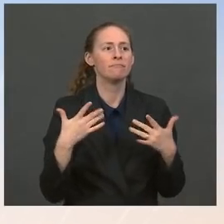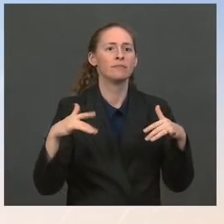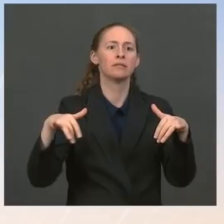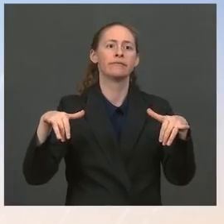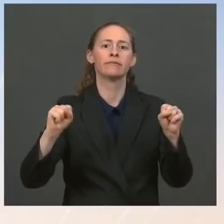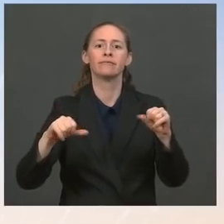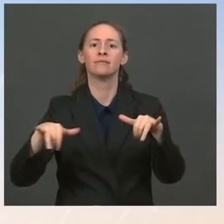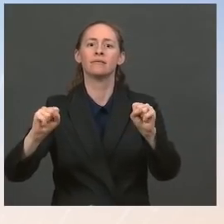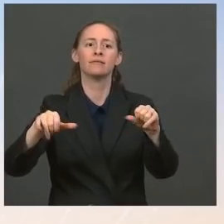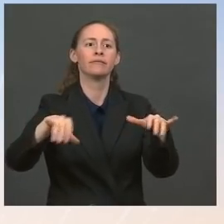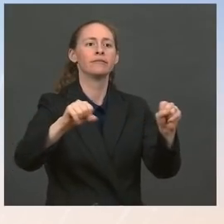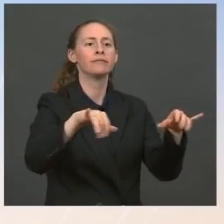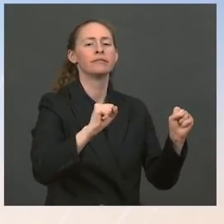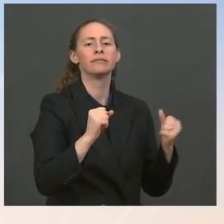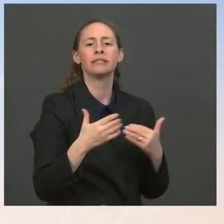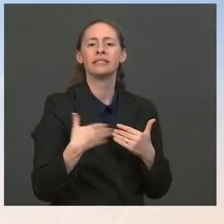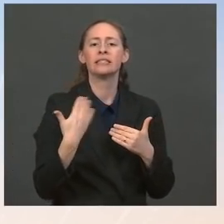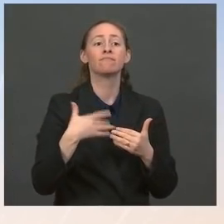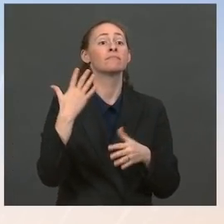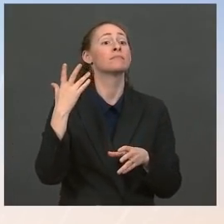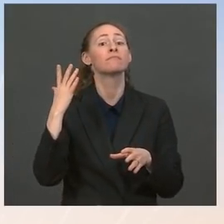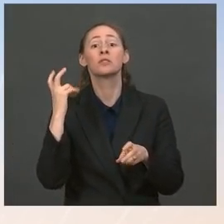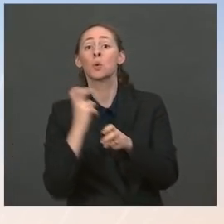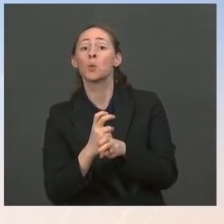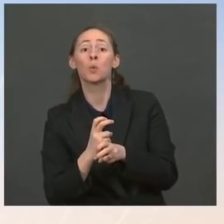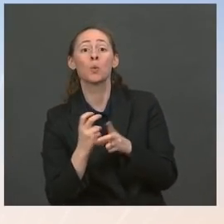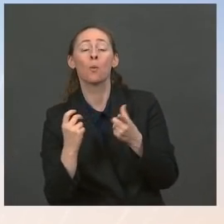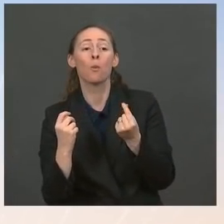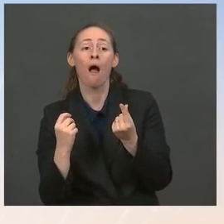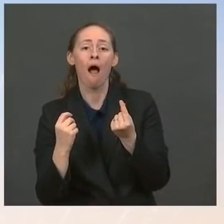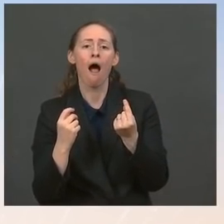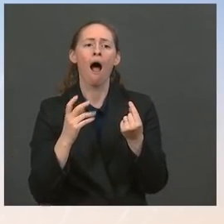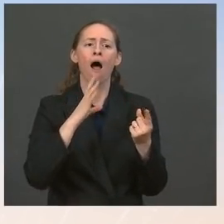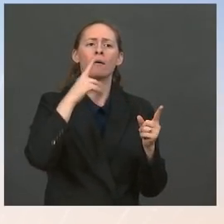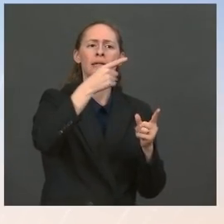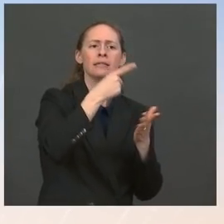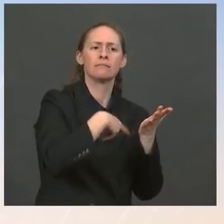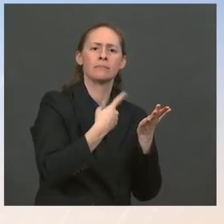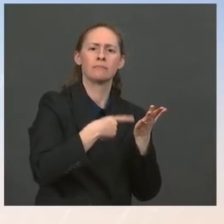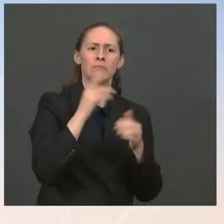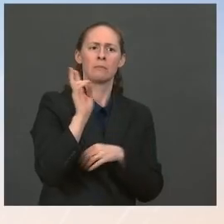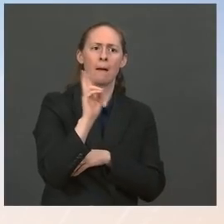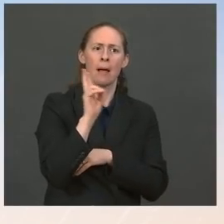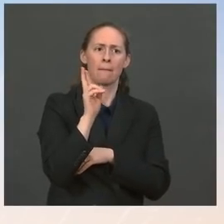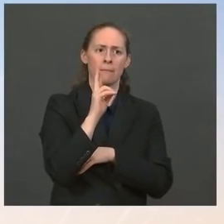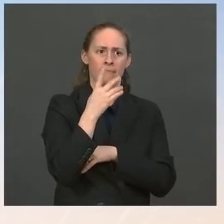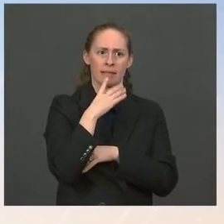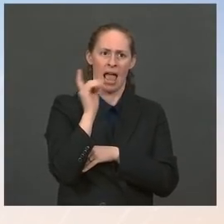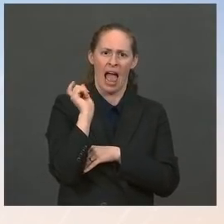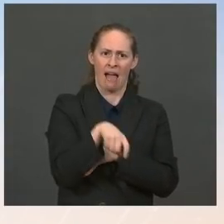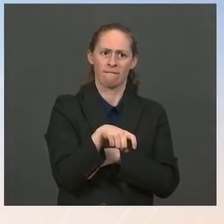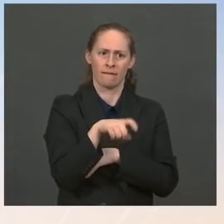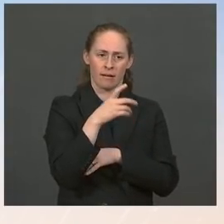to stand up to those who wanted them to choose party over what was right for their community. The Press: So there was no discussion from your side